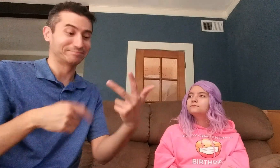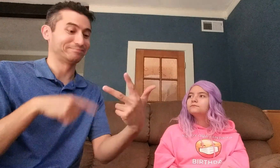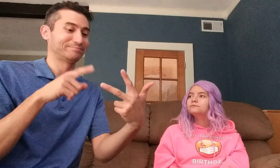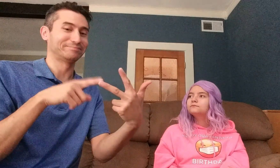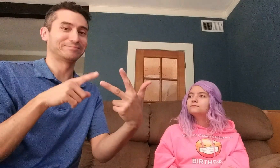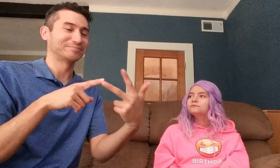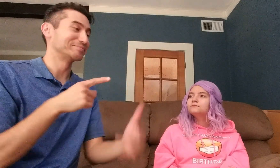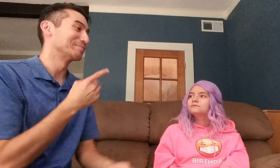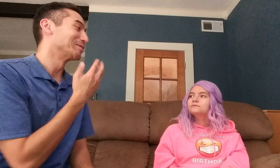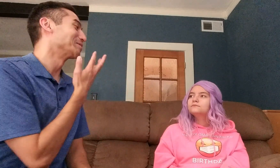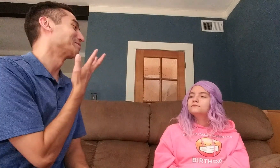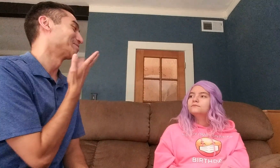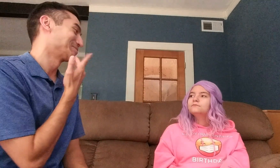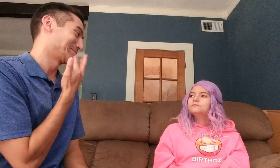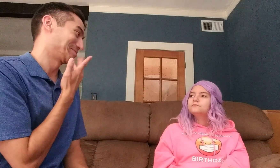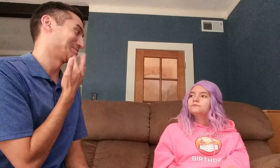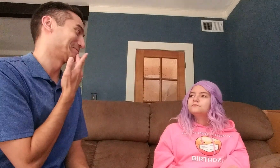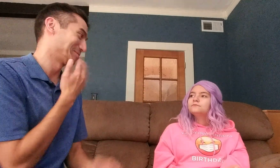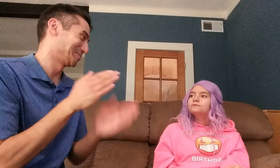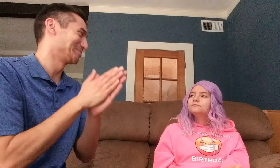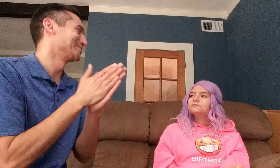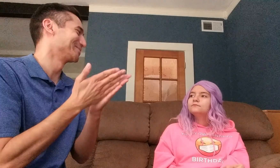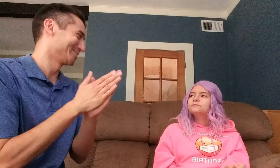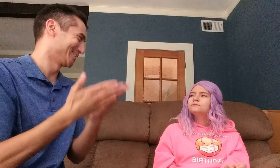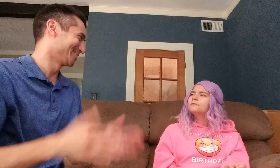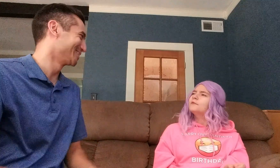THIRD, COLORING BOOK